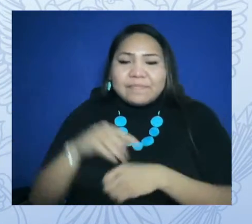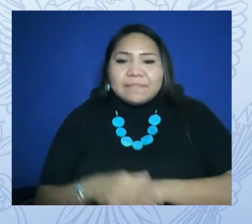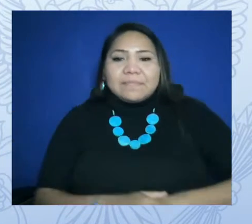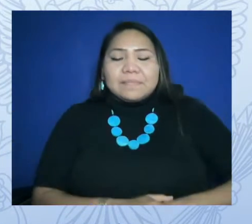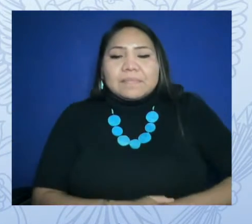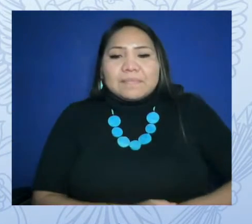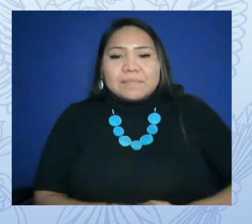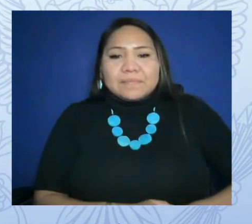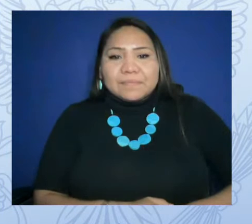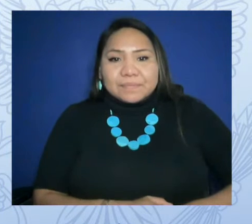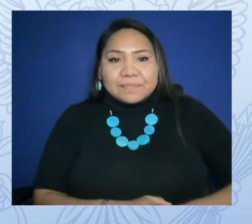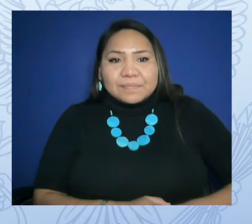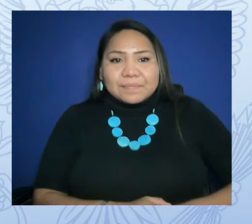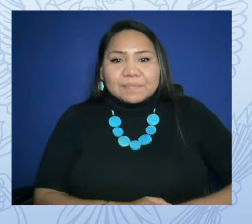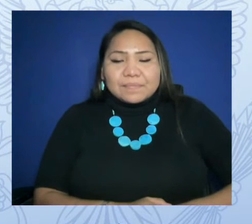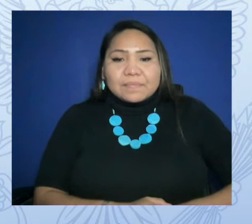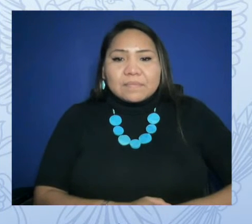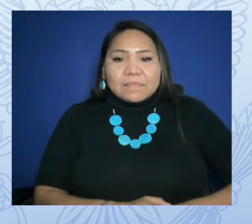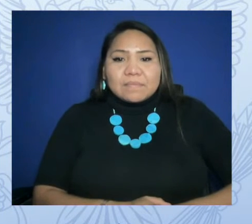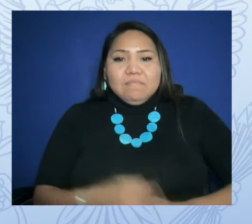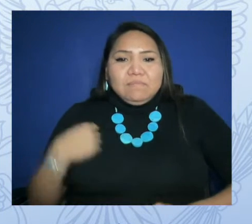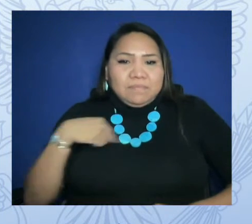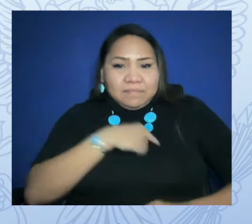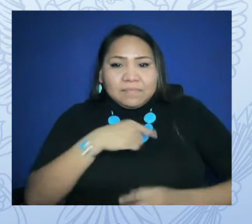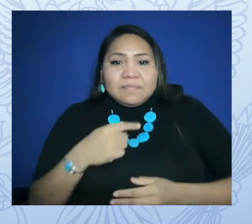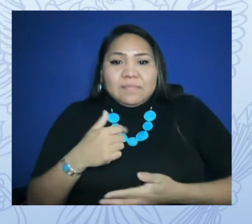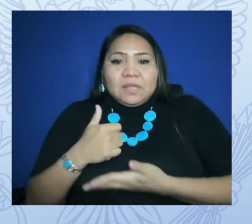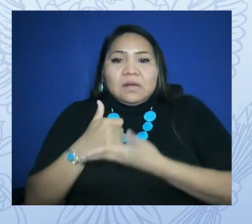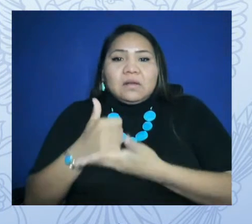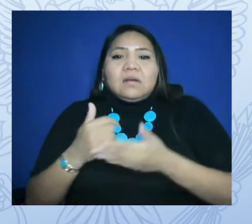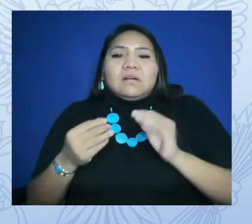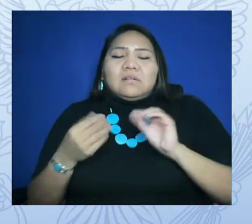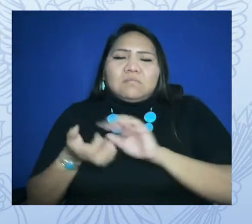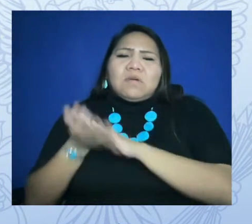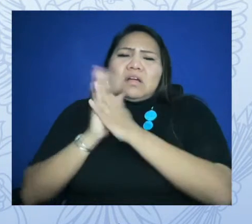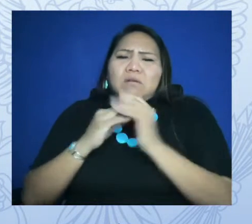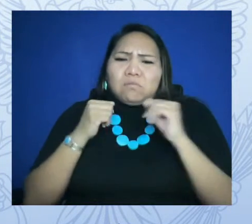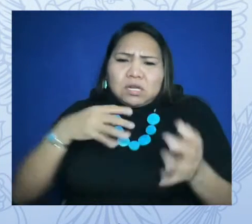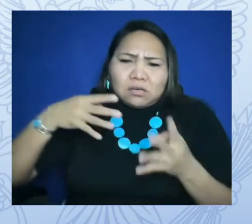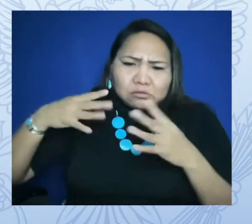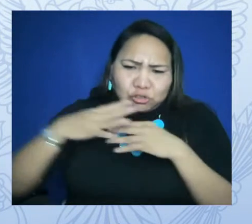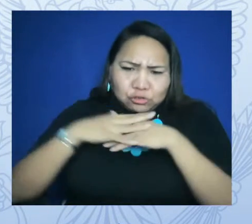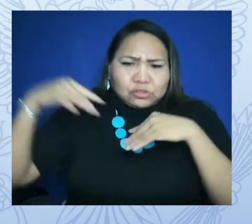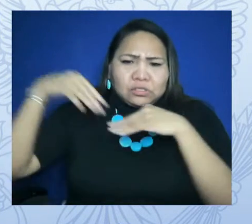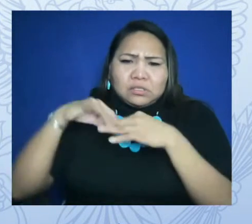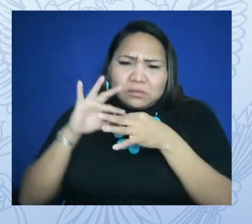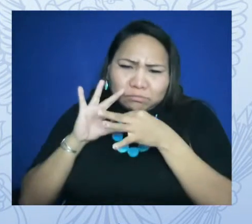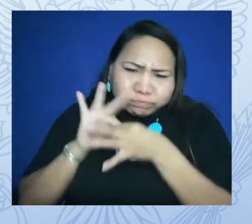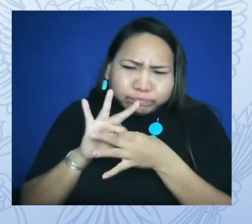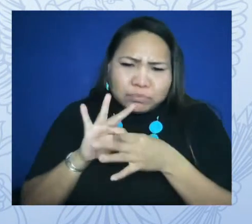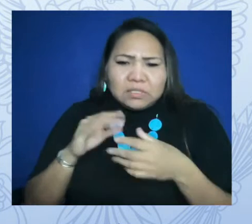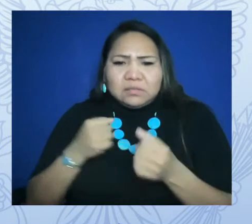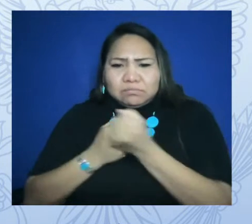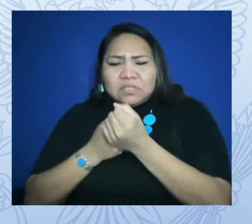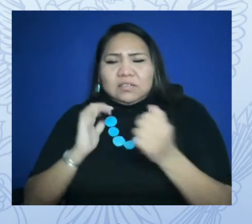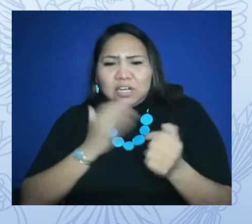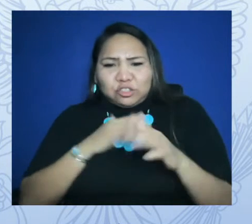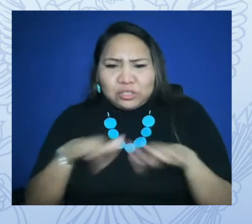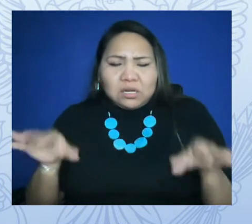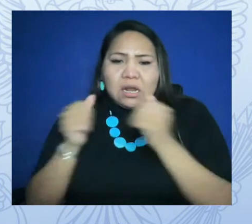We are strengthening Indigenous connections to support our children with our languages and the knowledge that our ancestors sought to pass down.